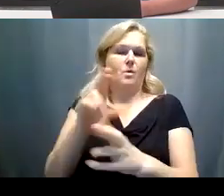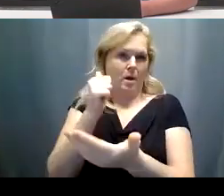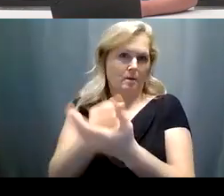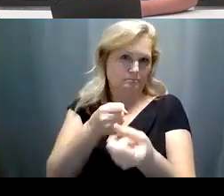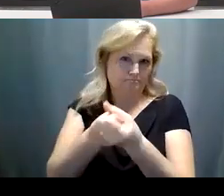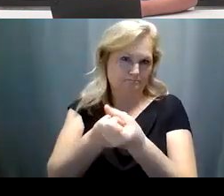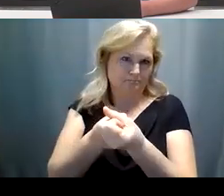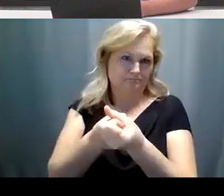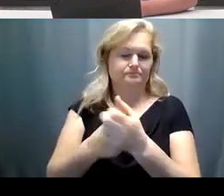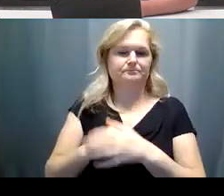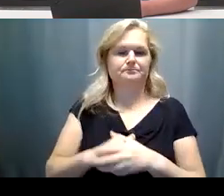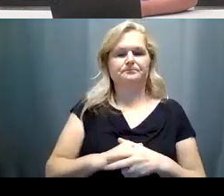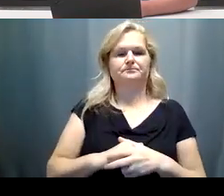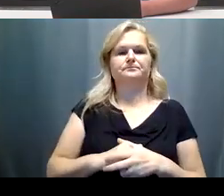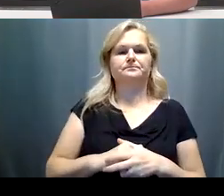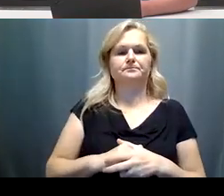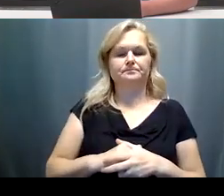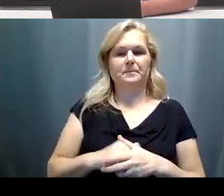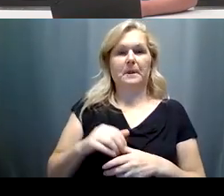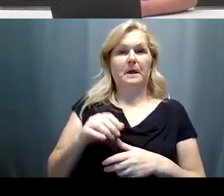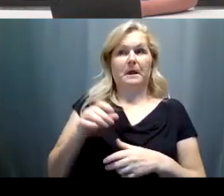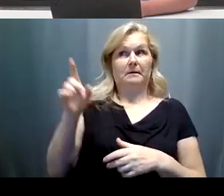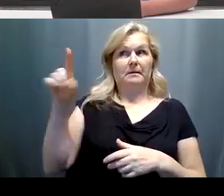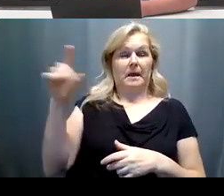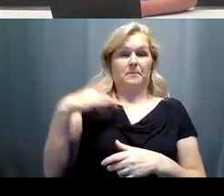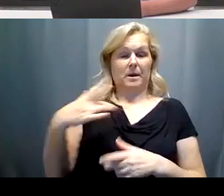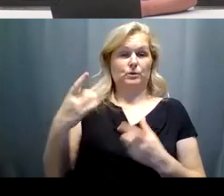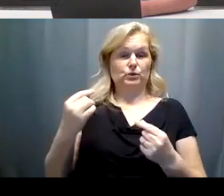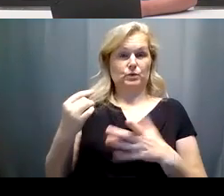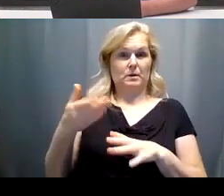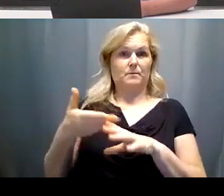They will train all polling station election workers before they start to work